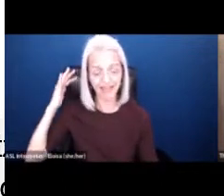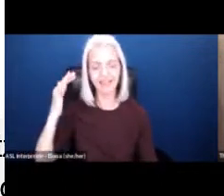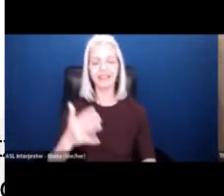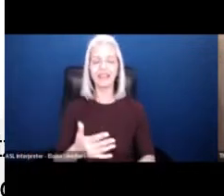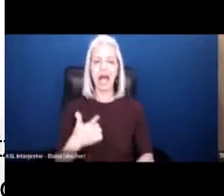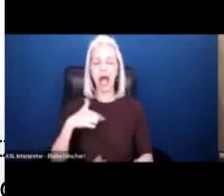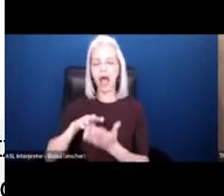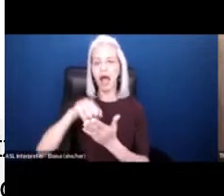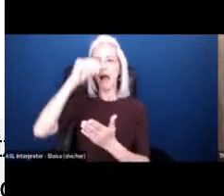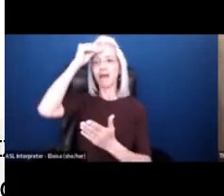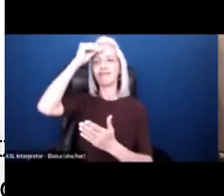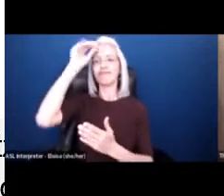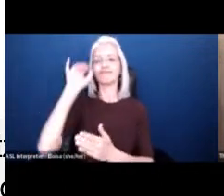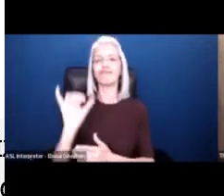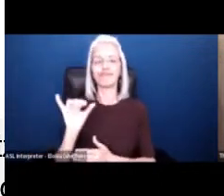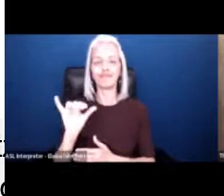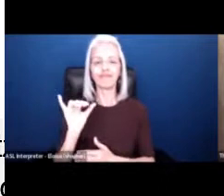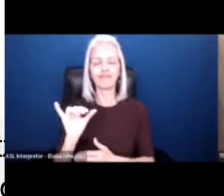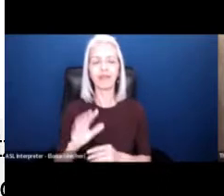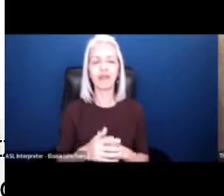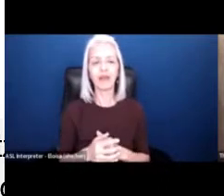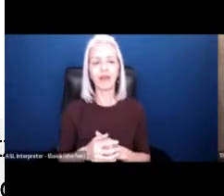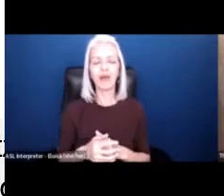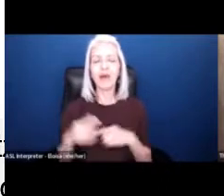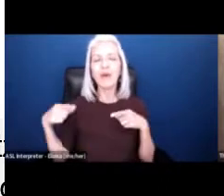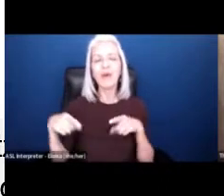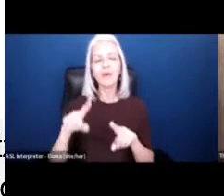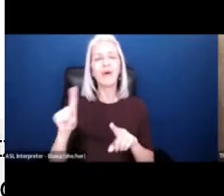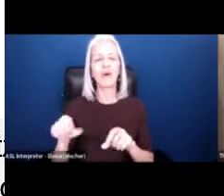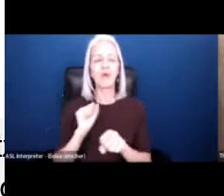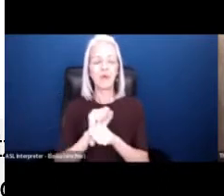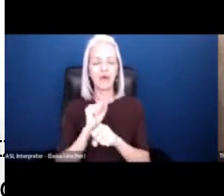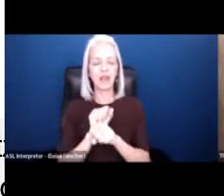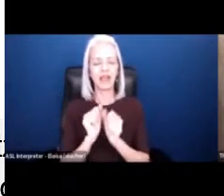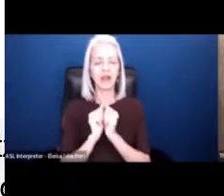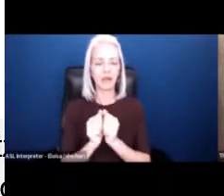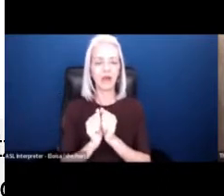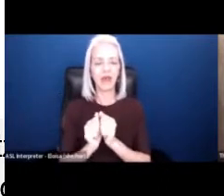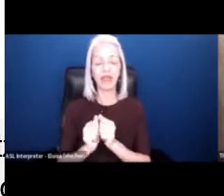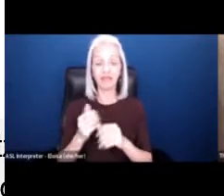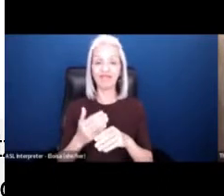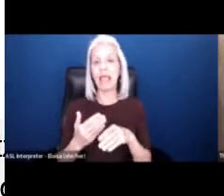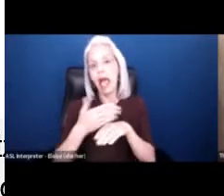learned from when we were working with post pandemic, we were doing all kinds of